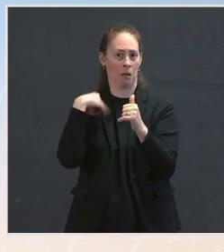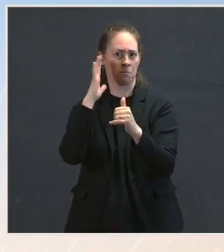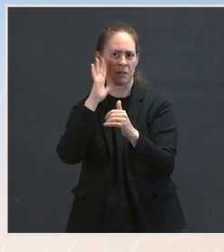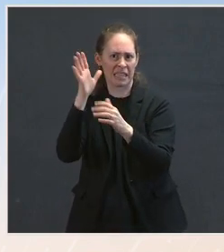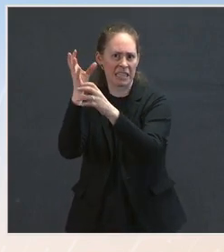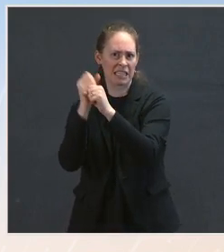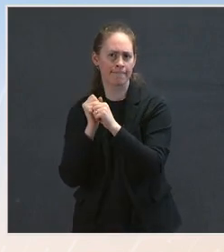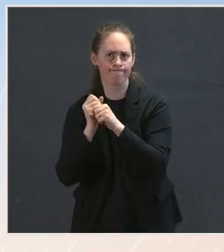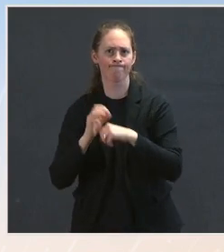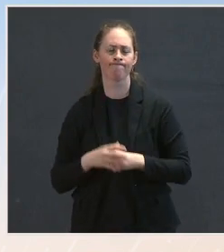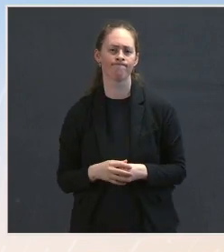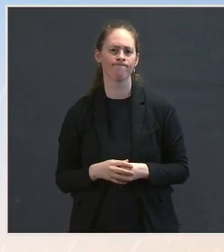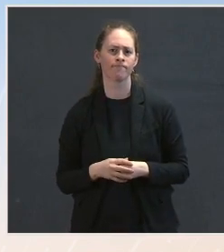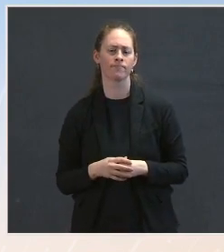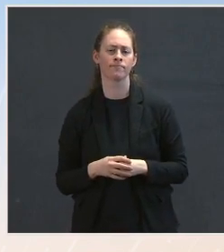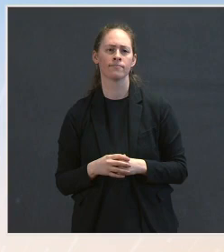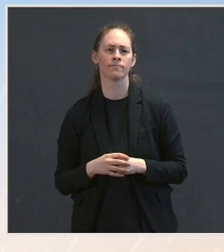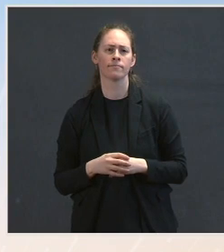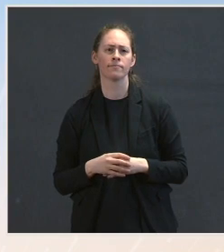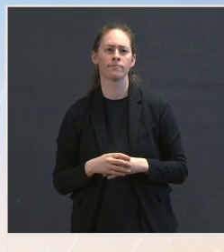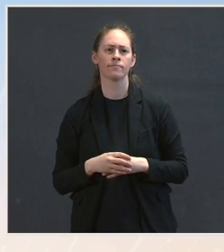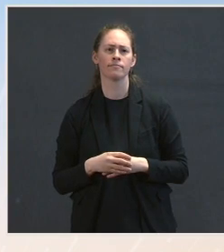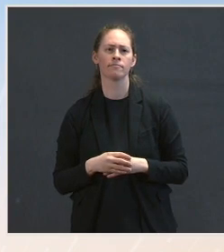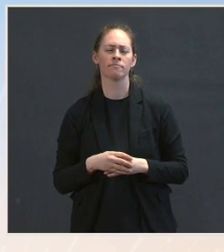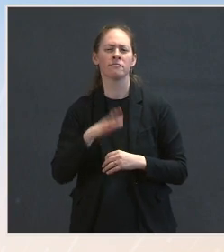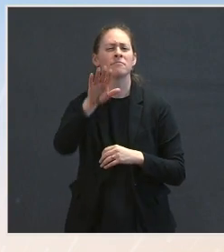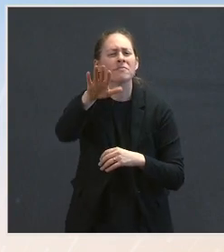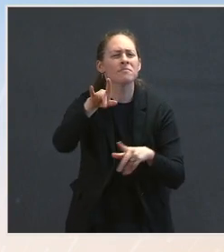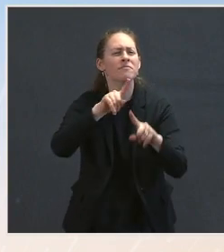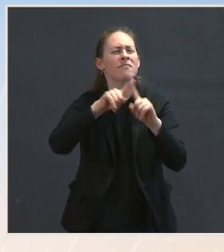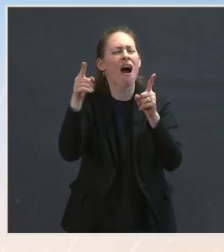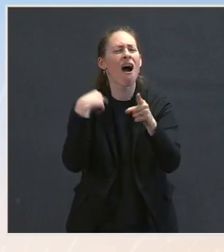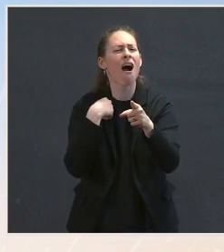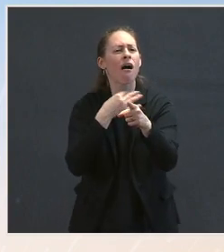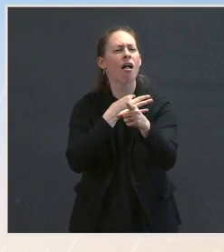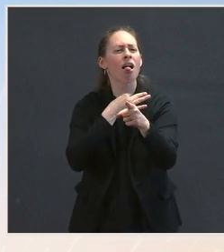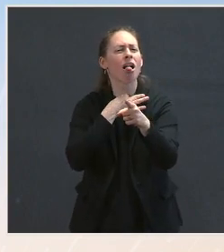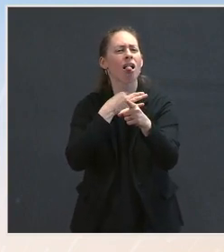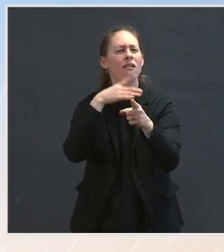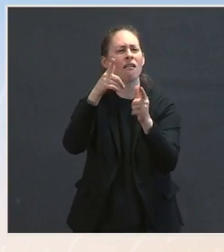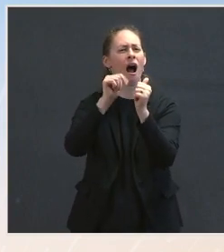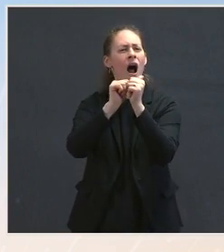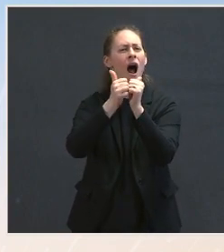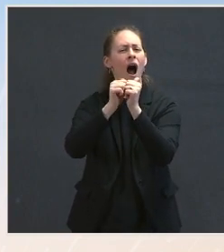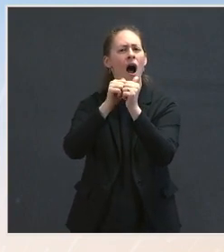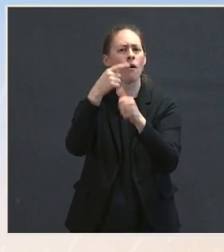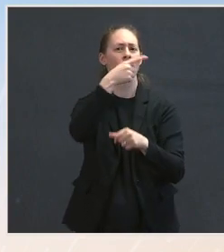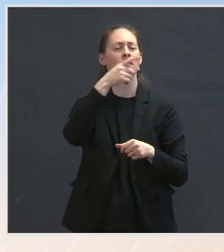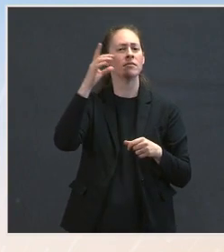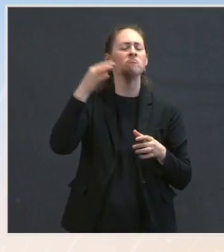The Press: Hello. Has the President been following Brexit? And has it gone as he expected so far?